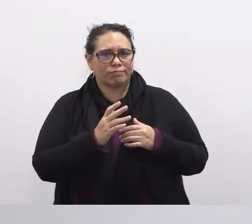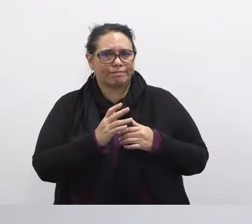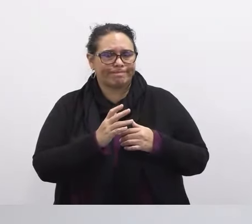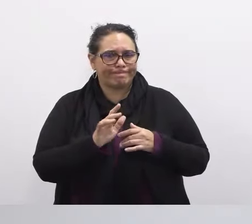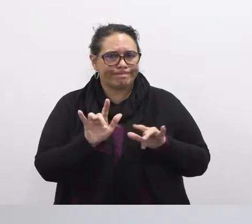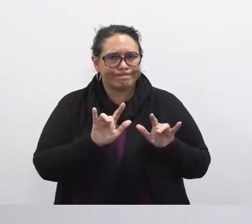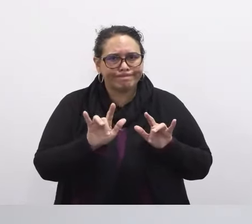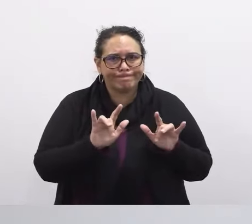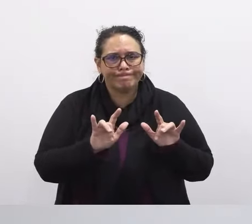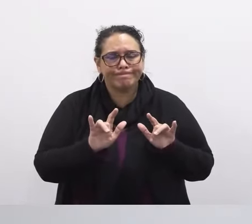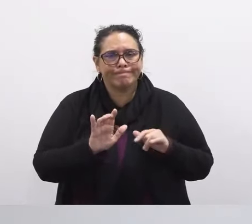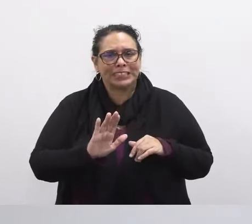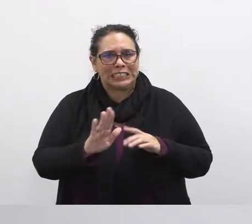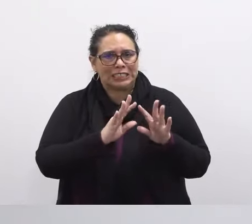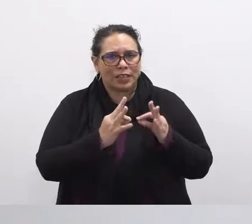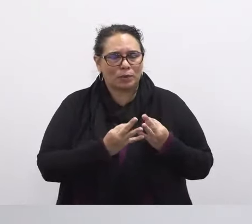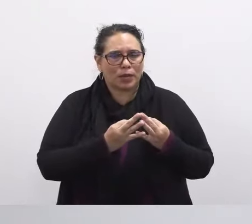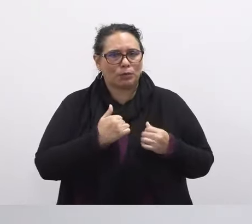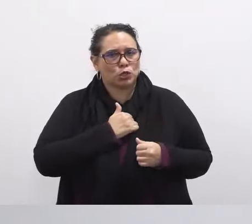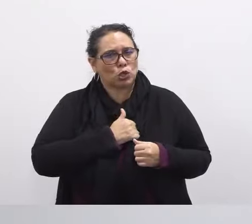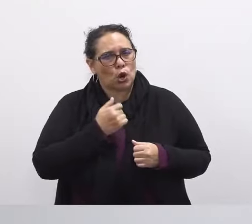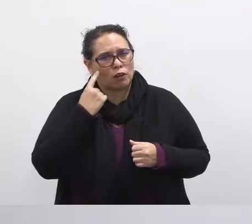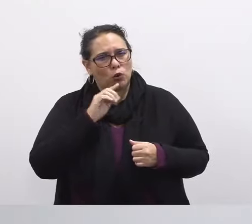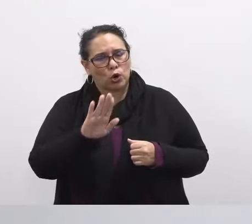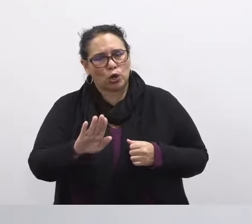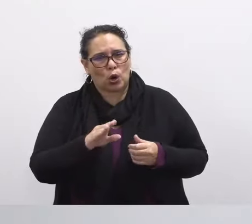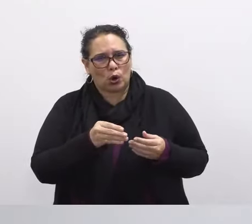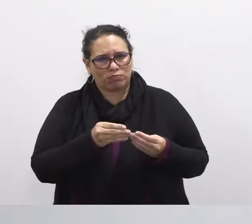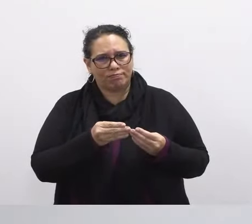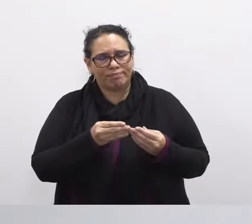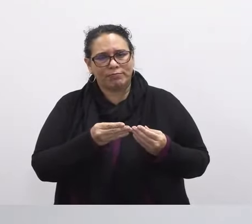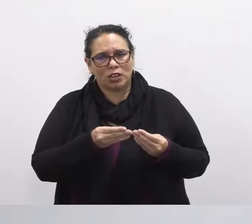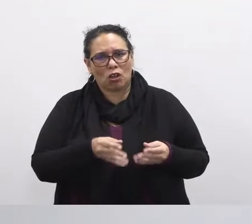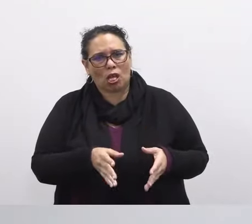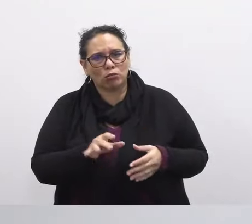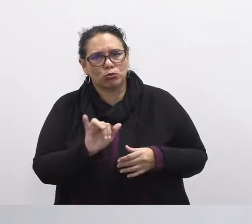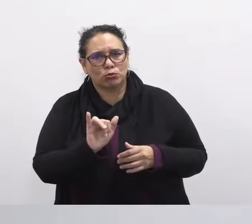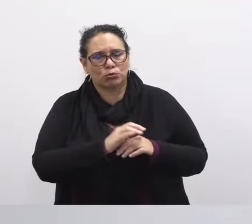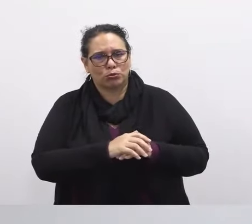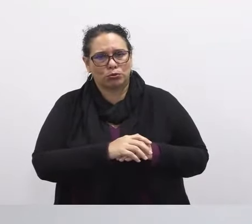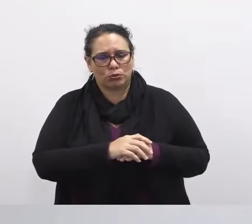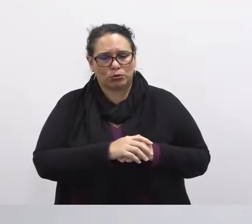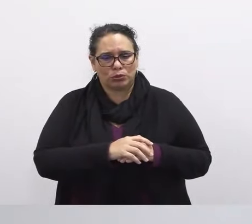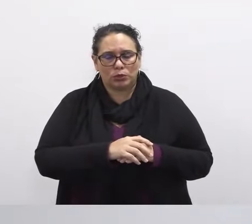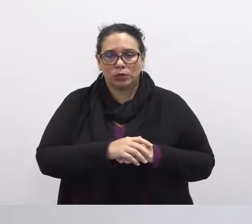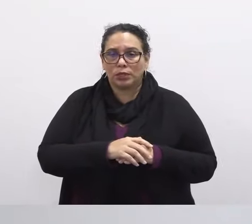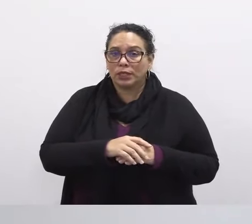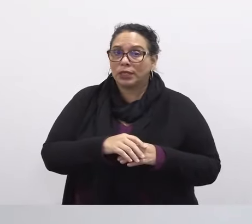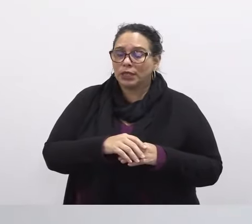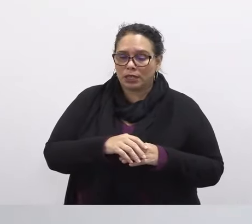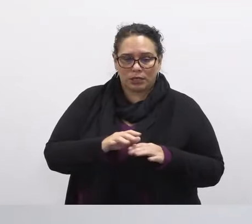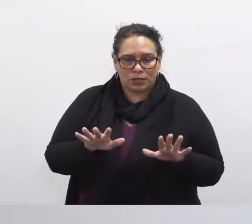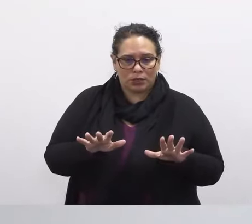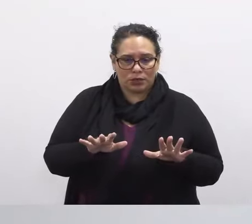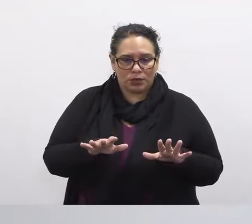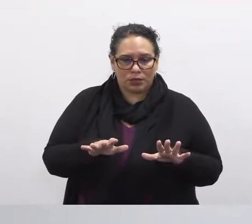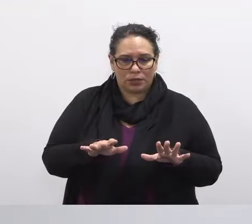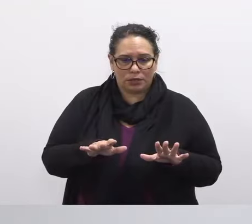And we're very sorry for your loss Mr. Otto. Ms. Kerr. I thought you wanted to, okay.